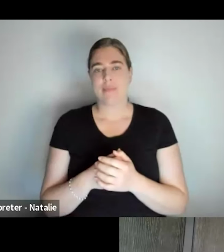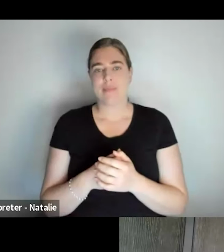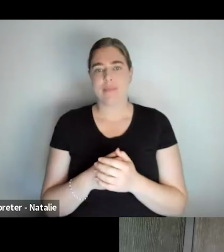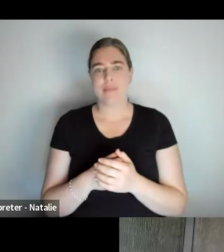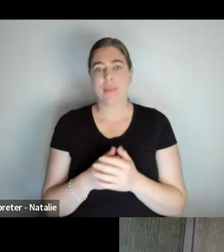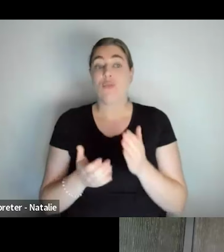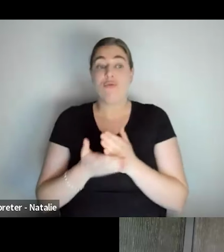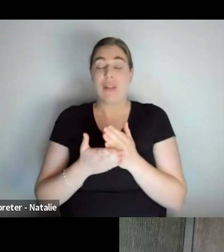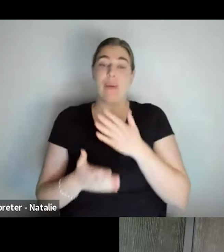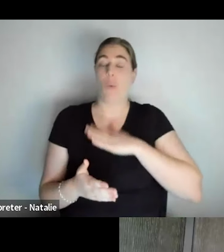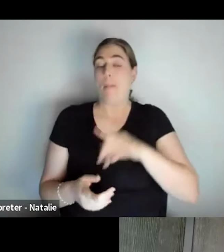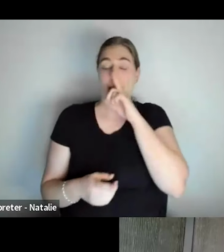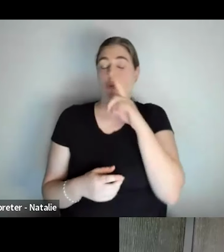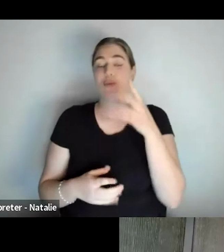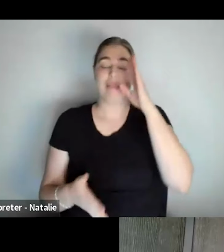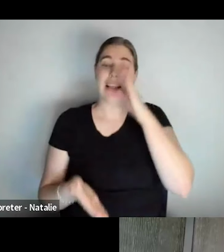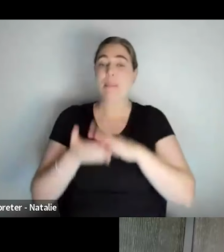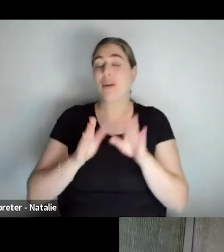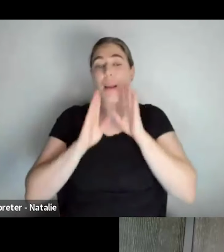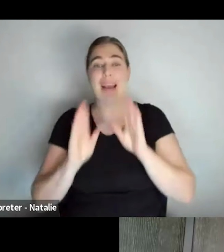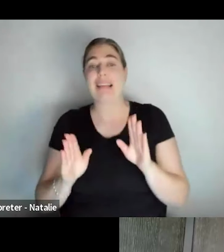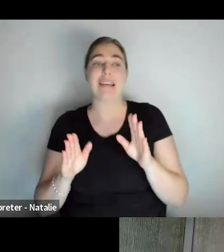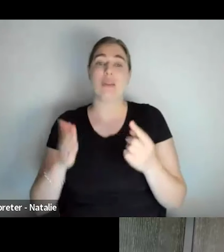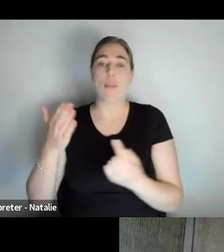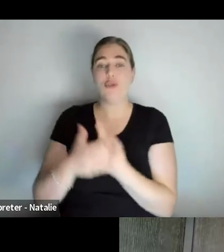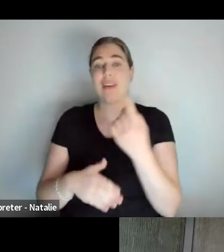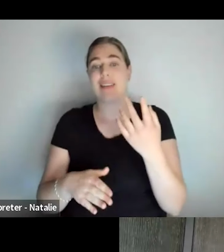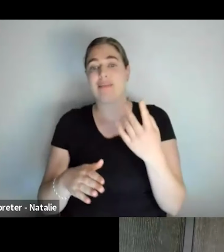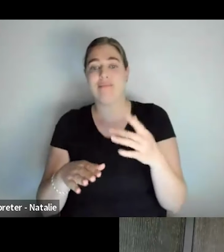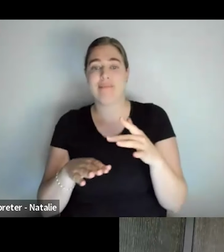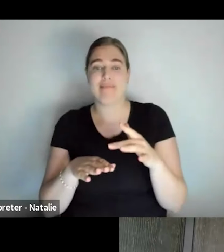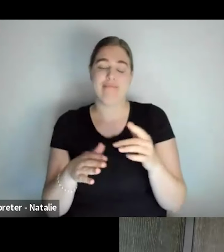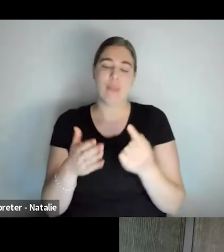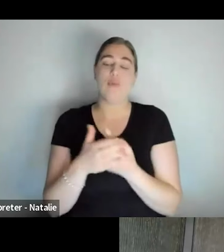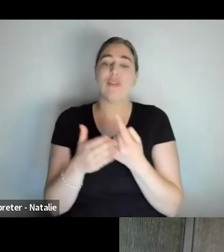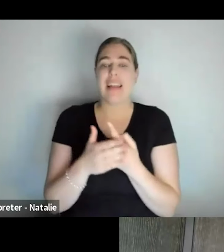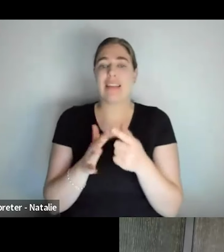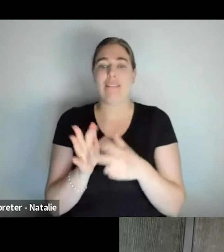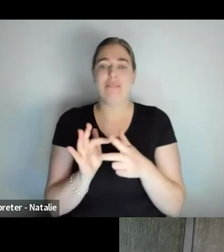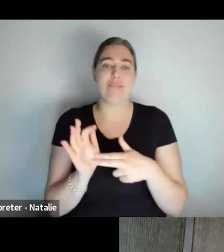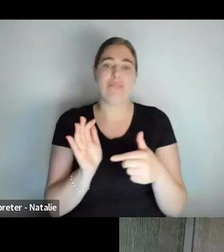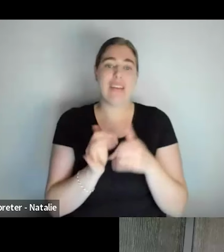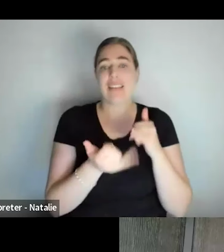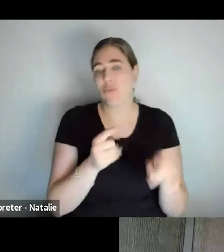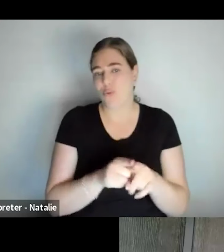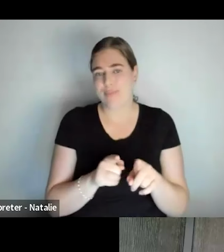amazing opportunities and events and experiences, as a result. So that is the hope.